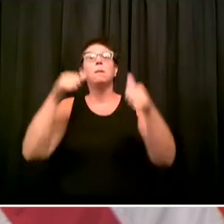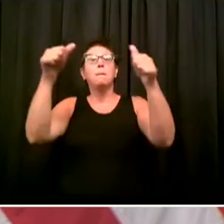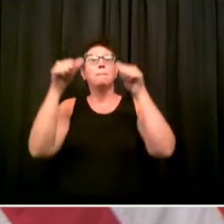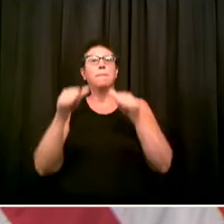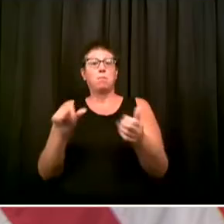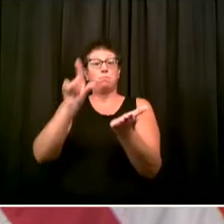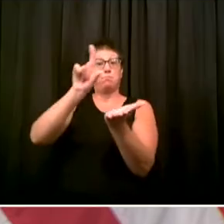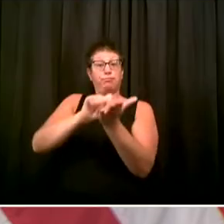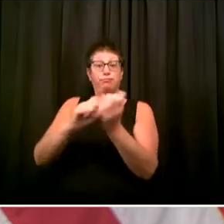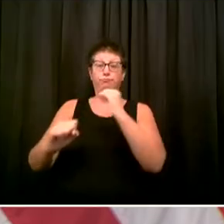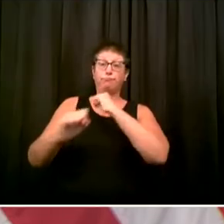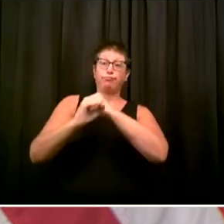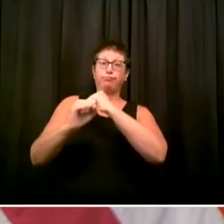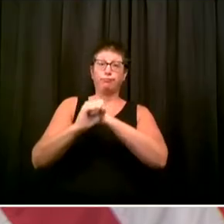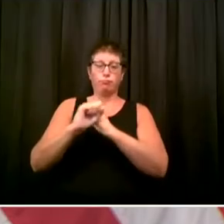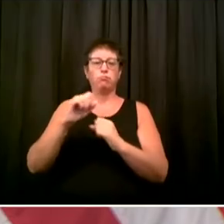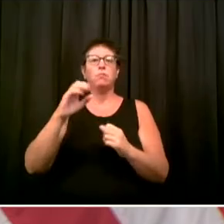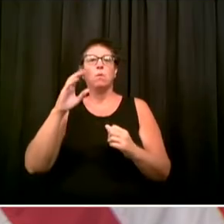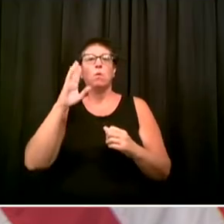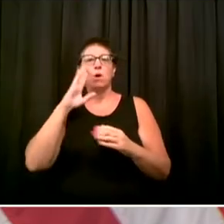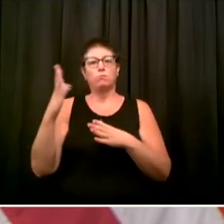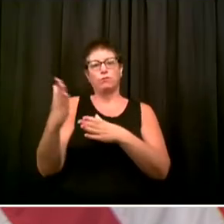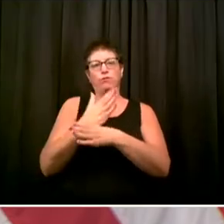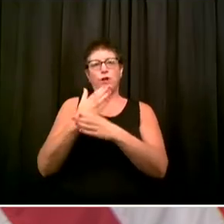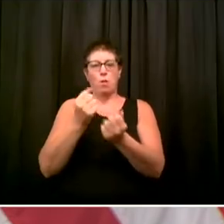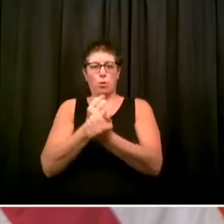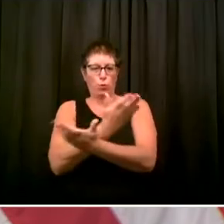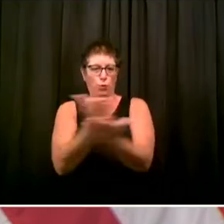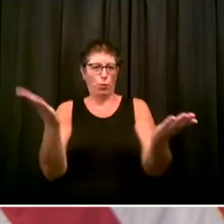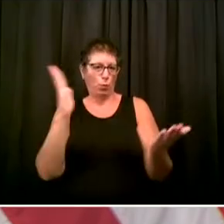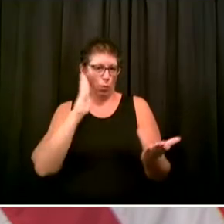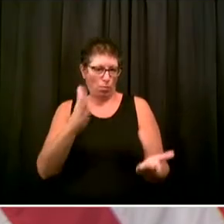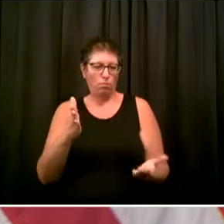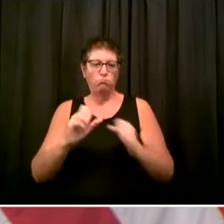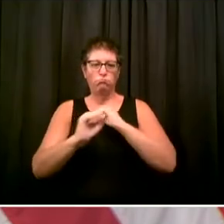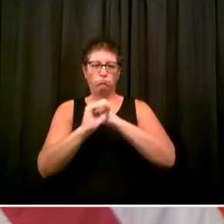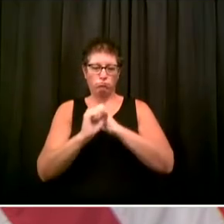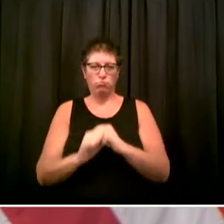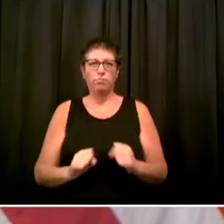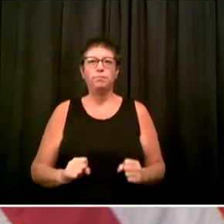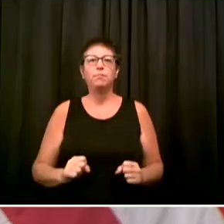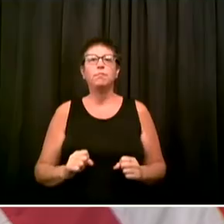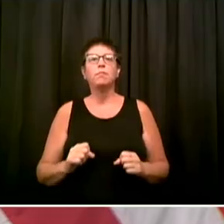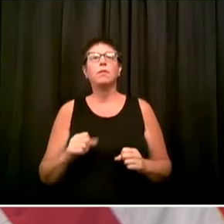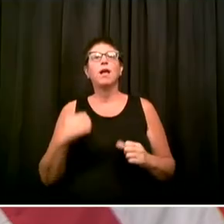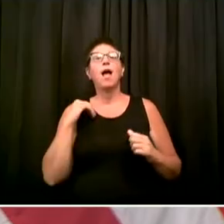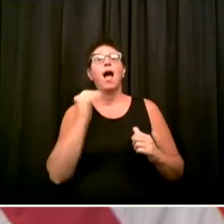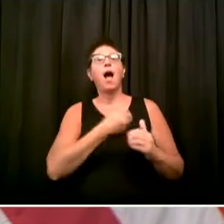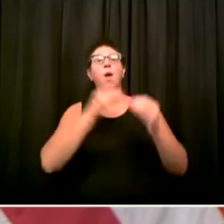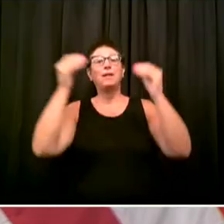STNSEPTEMBER 4TH.